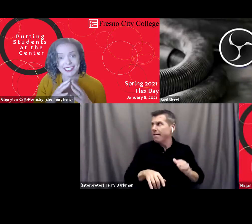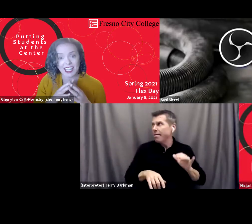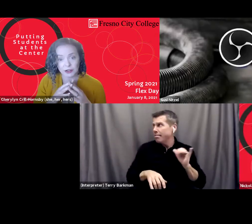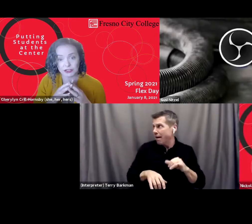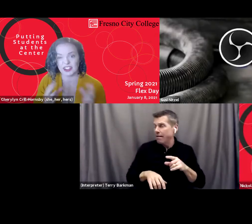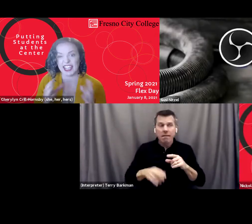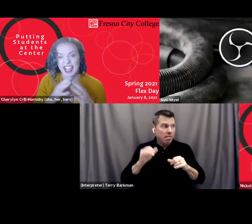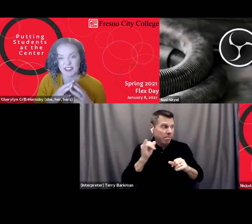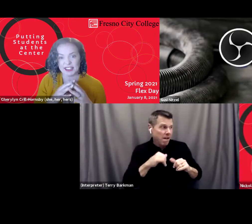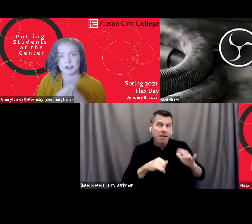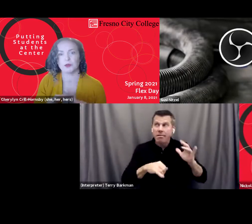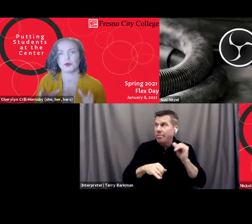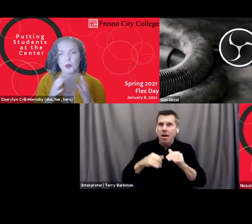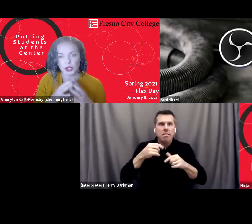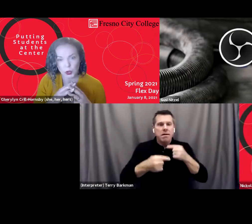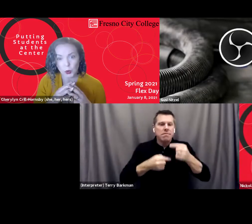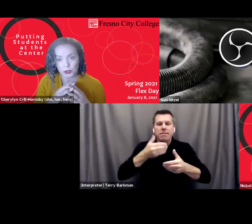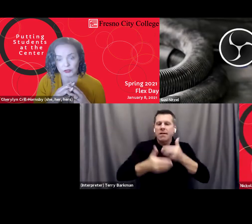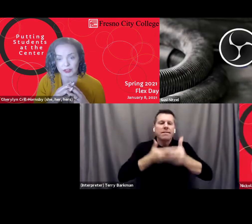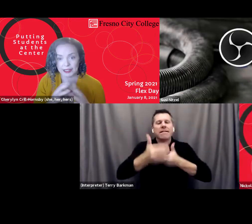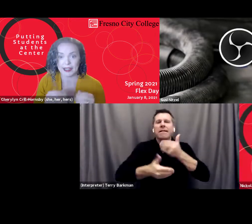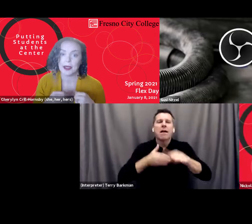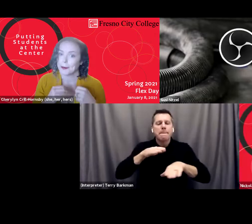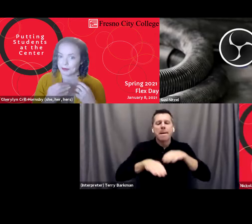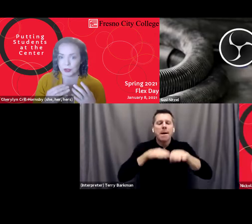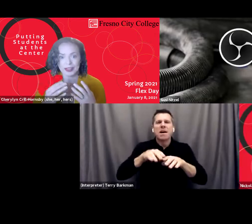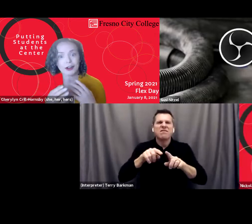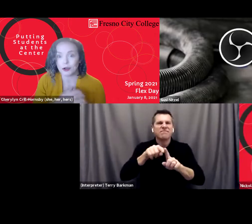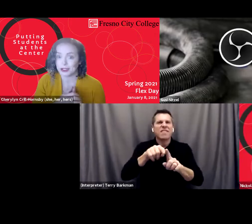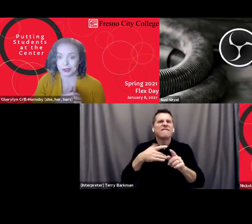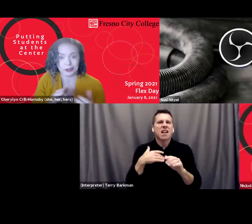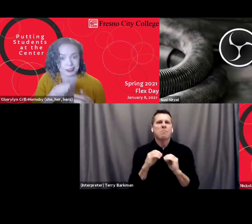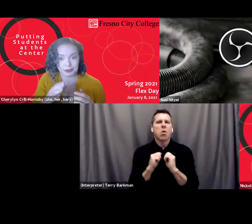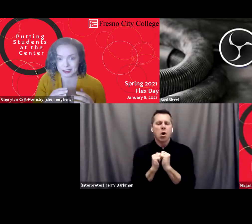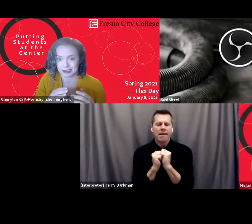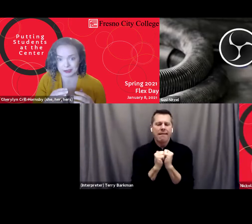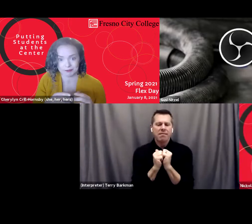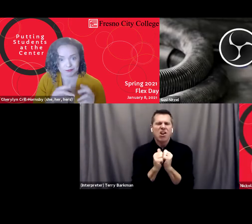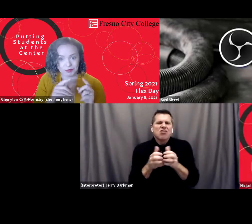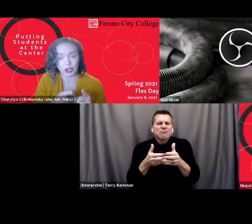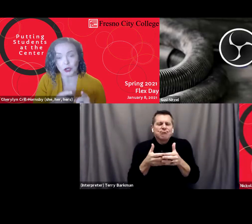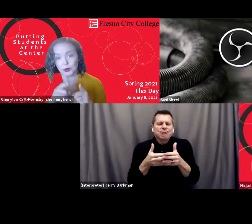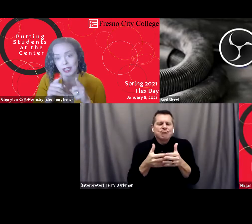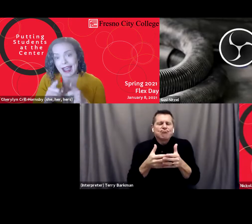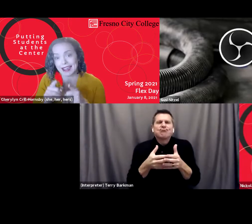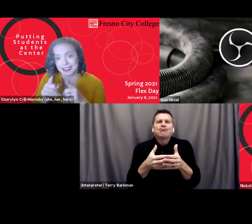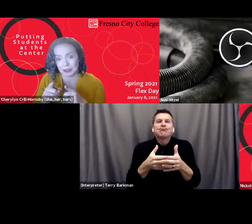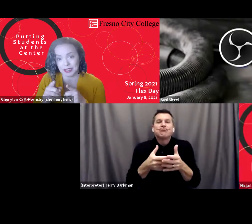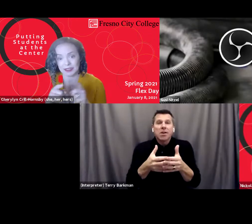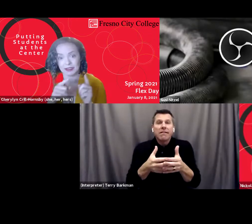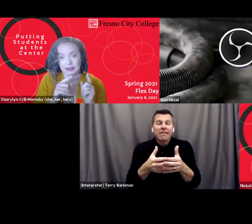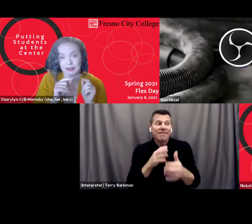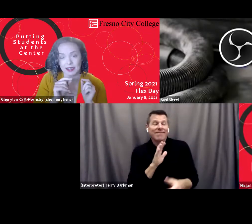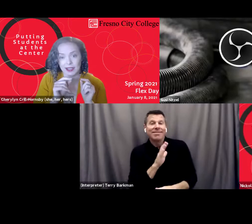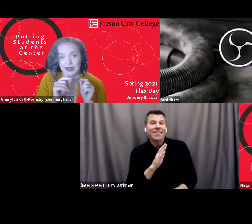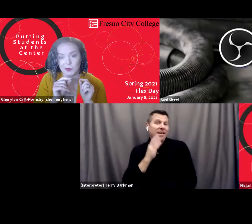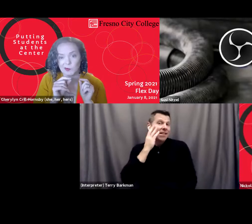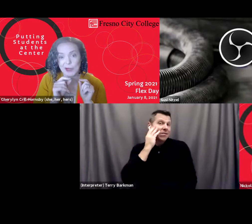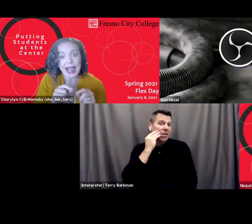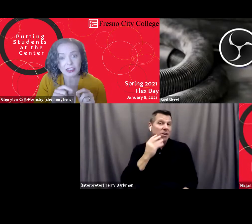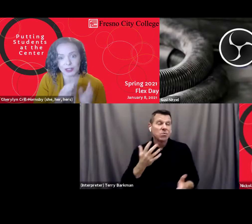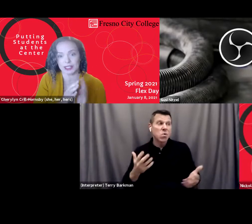together so that they have that. So more cohorted feeling. So they are going to all experience their own academic path when it